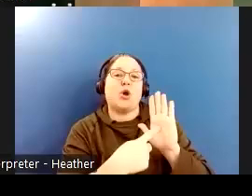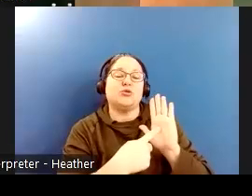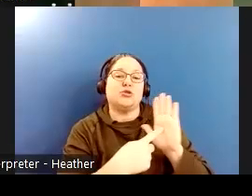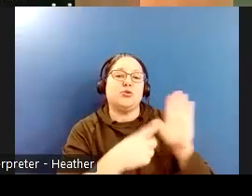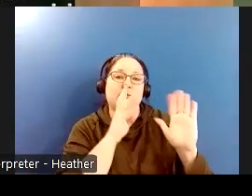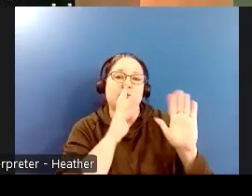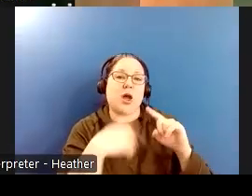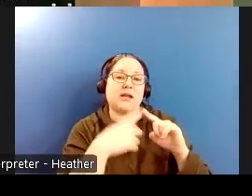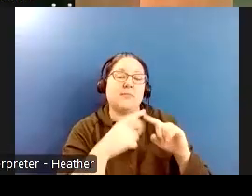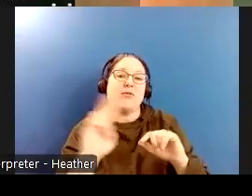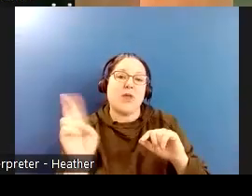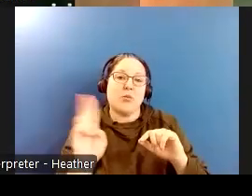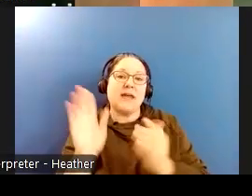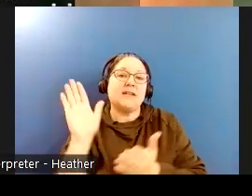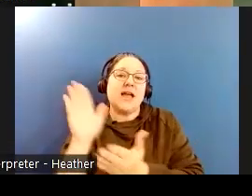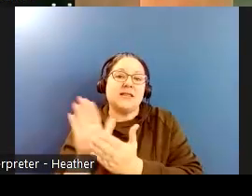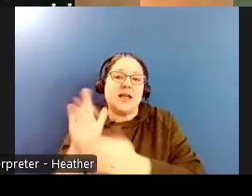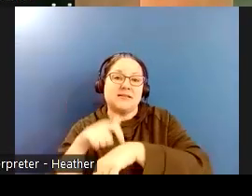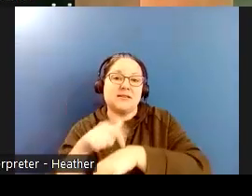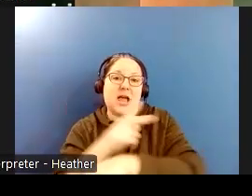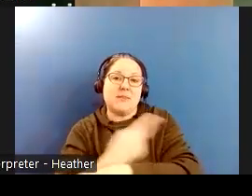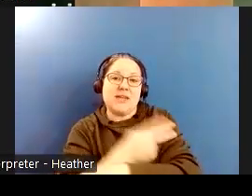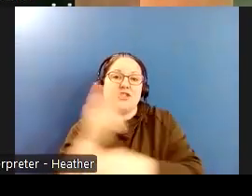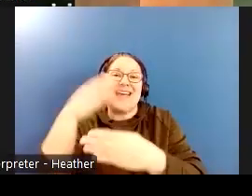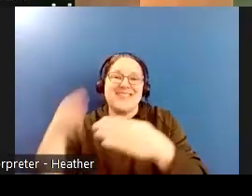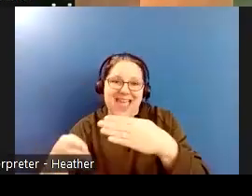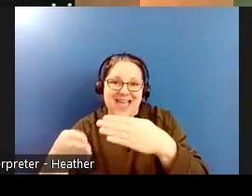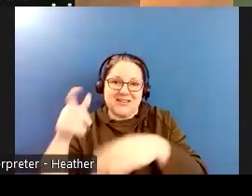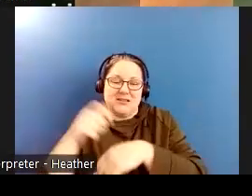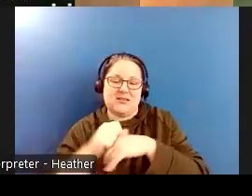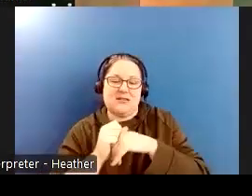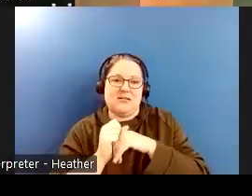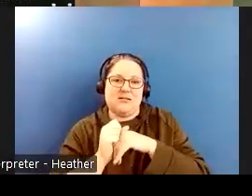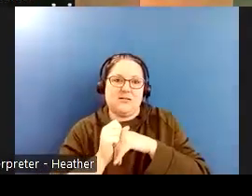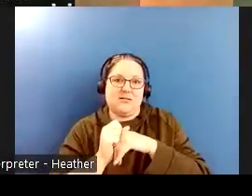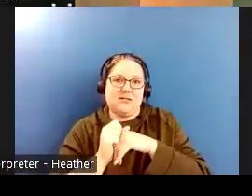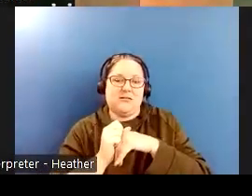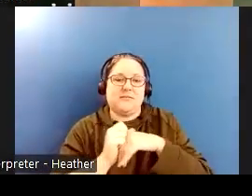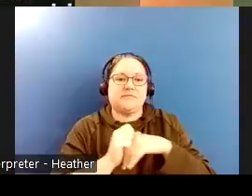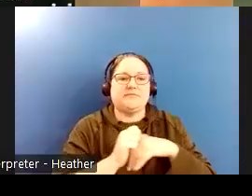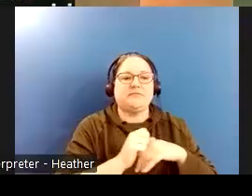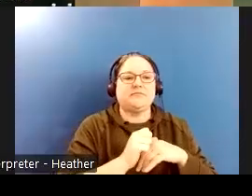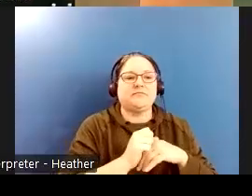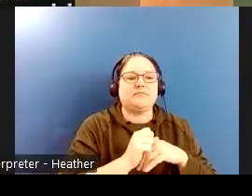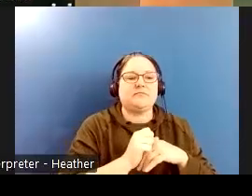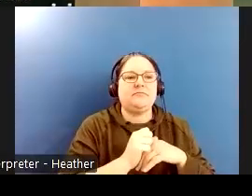the right they're spending less time with patients at the end of the rotation. Um and so I've always